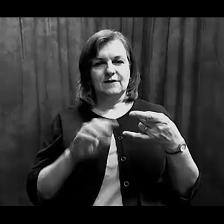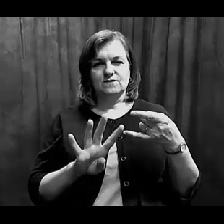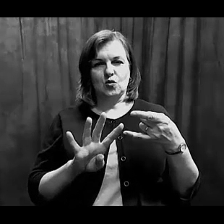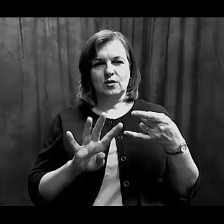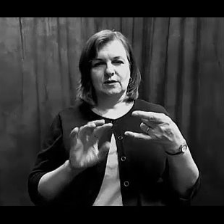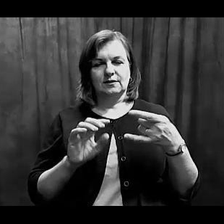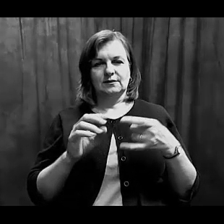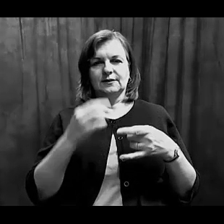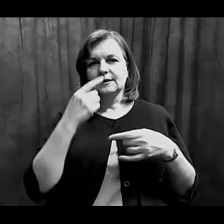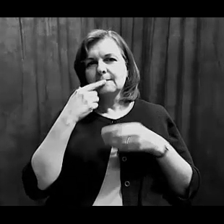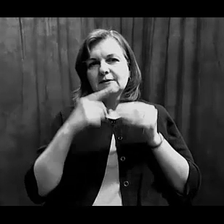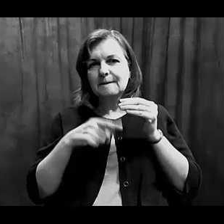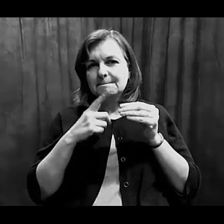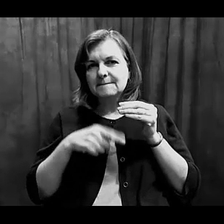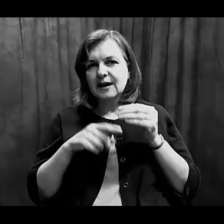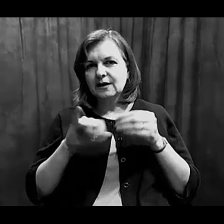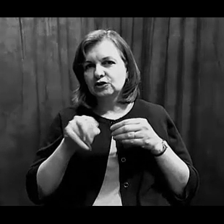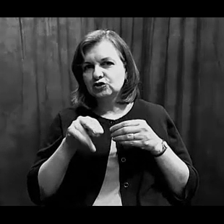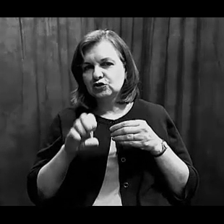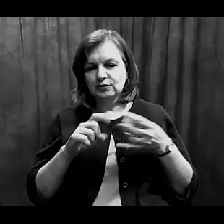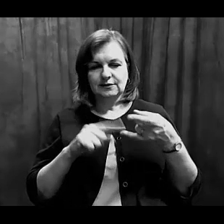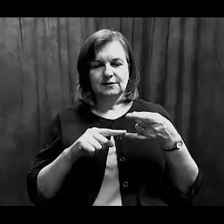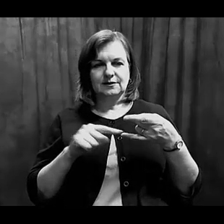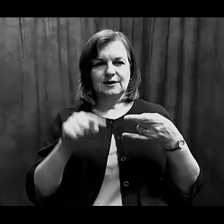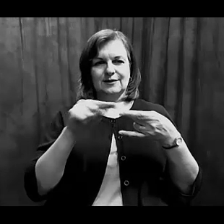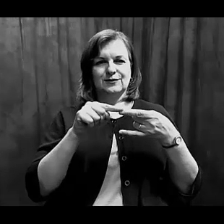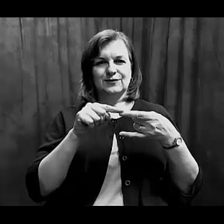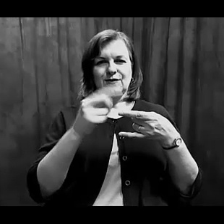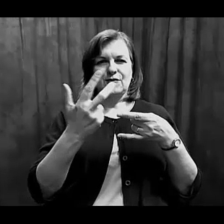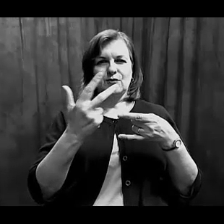so if I go from tomato juice at 4 to vinegar